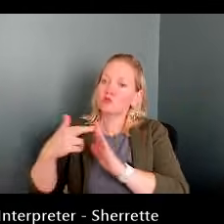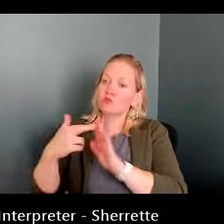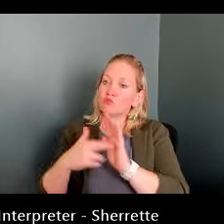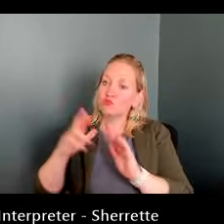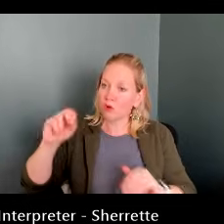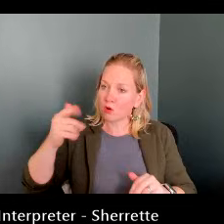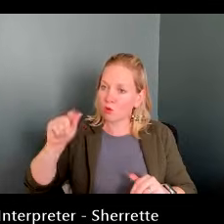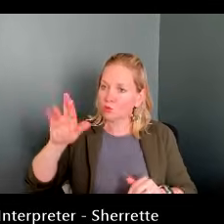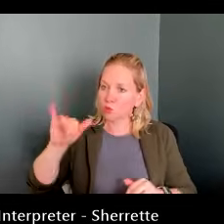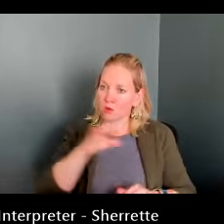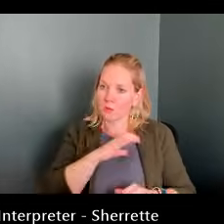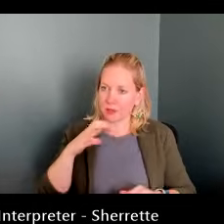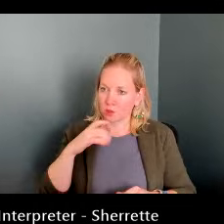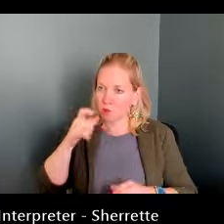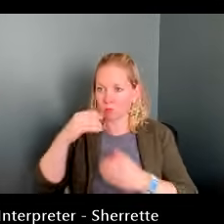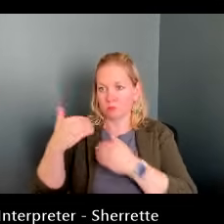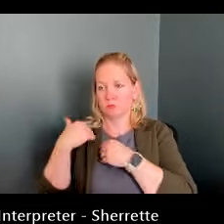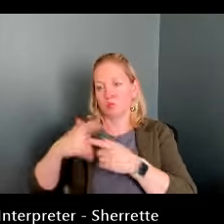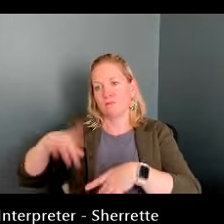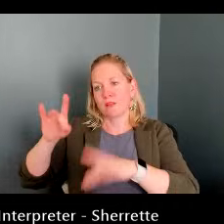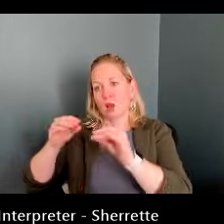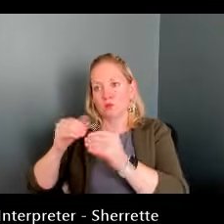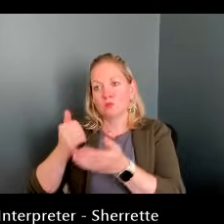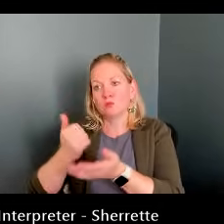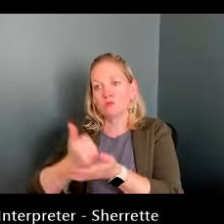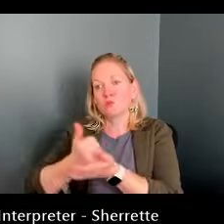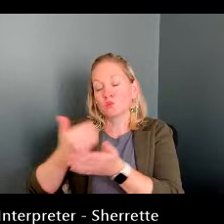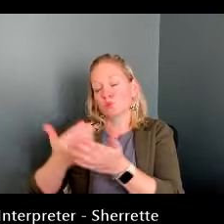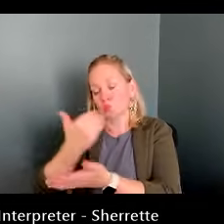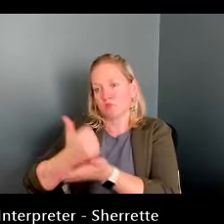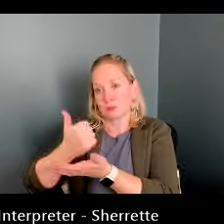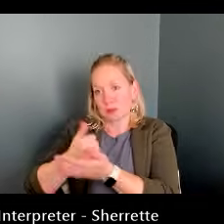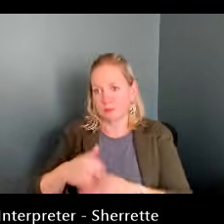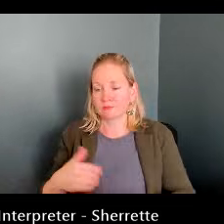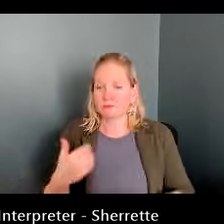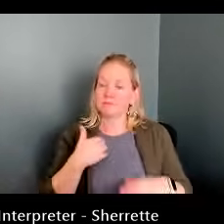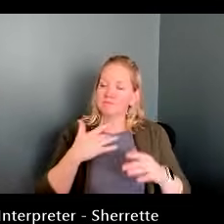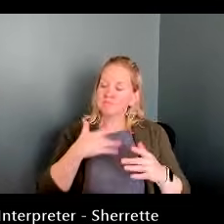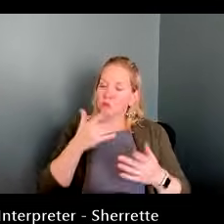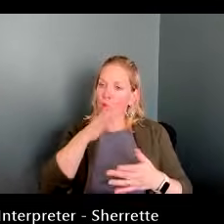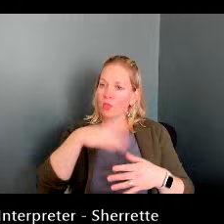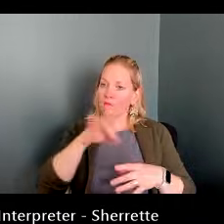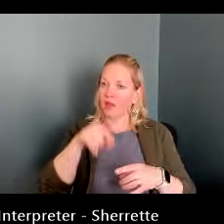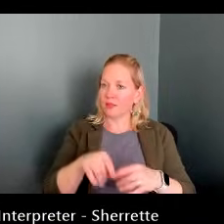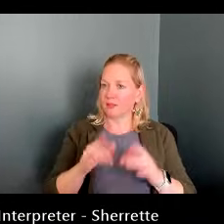therapies. I'm sure you will find today's webinar exciting and informative. I know that I will.